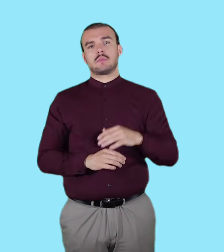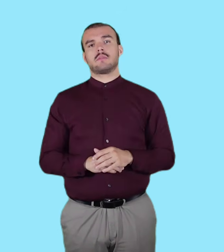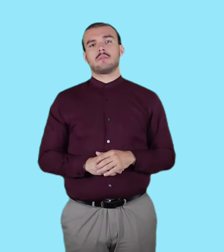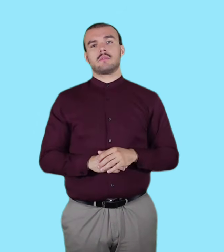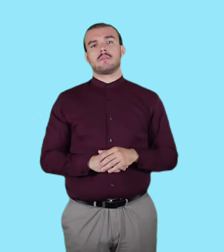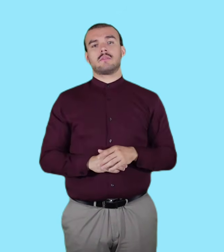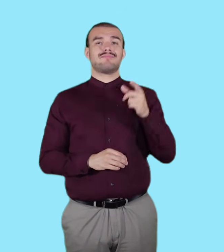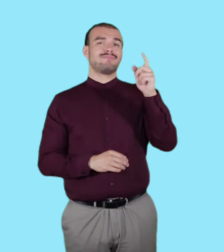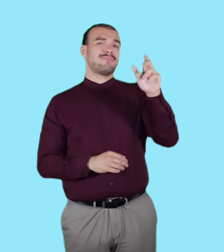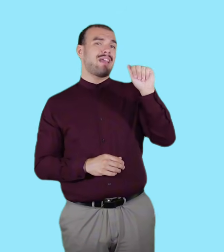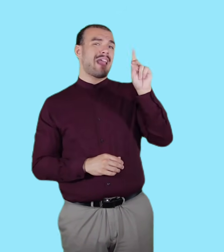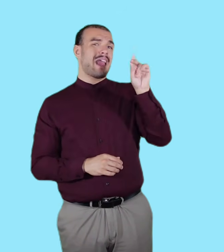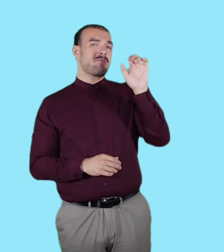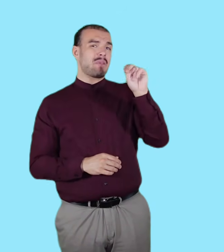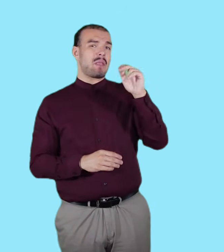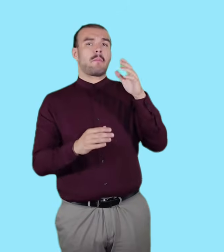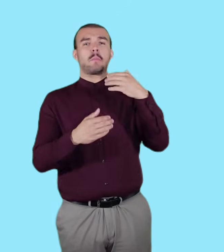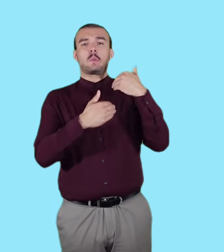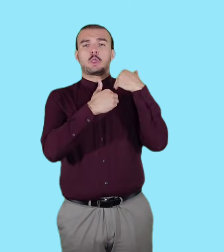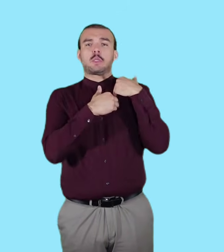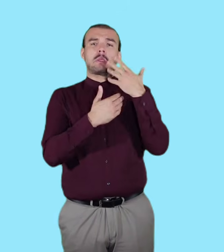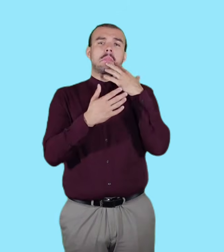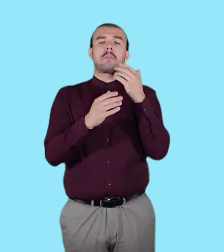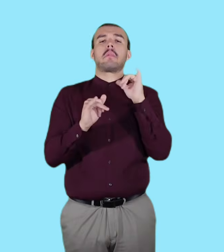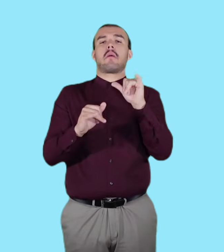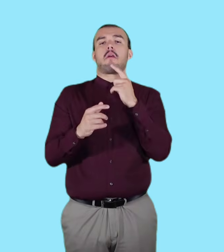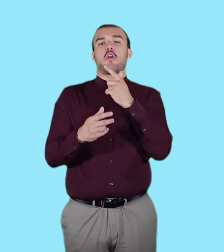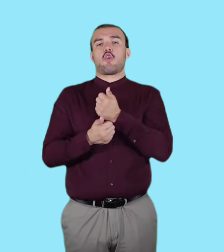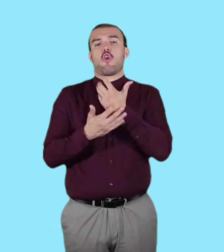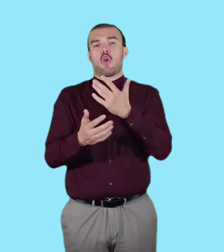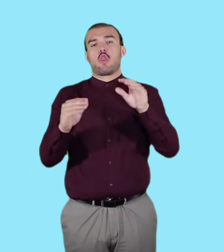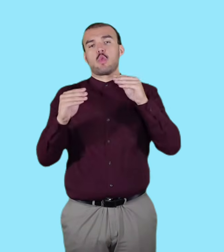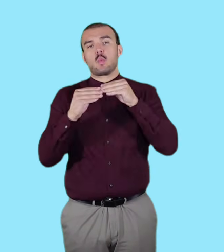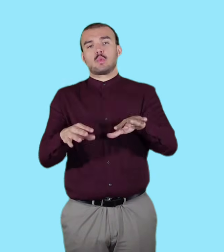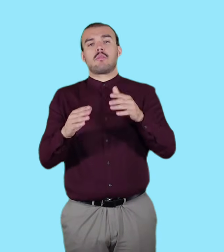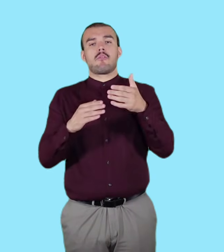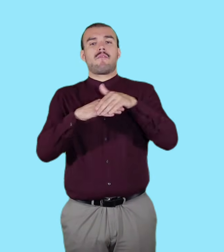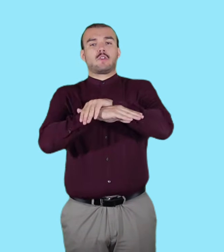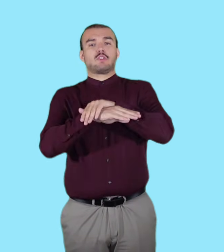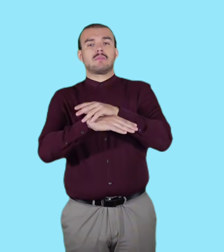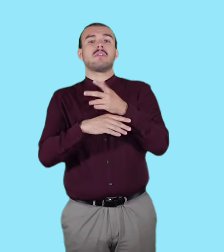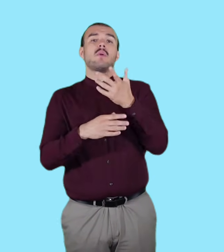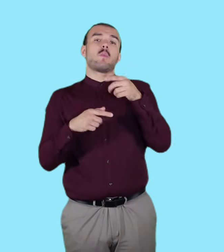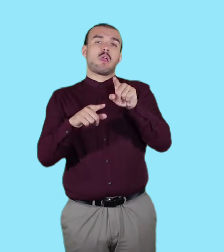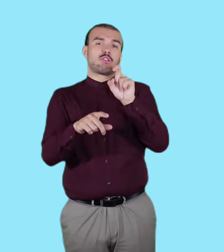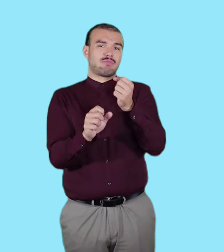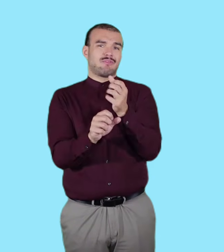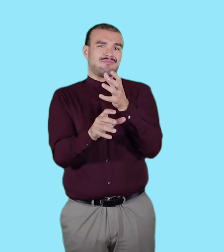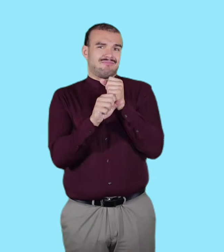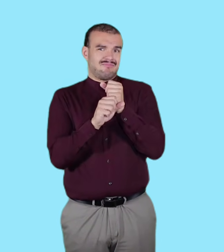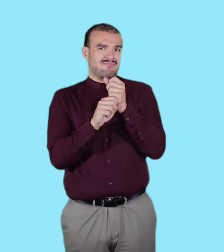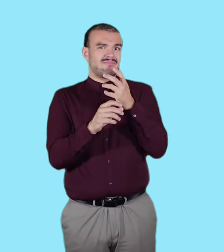This administrative burden may cause people to lose coverage even when they should remain eligible.